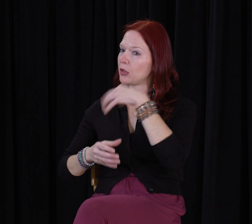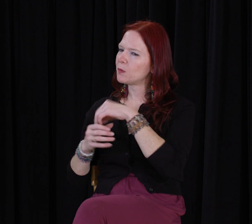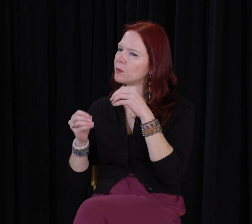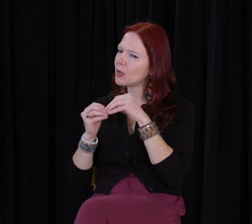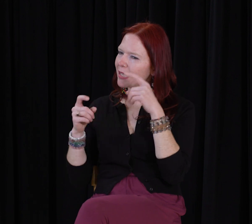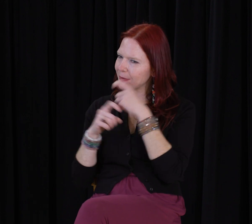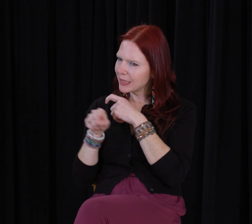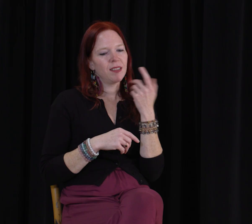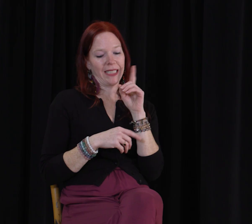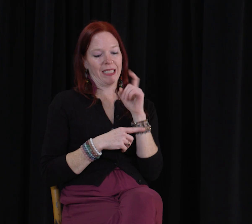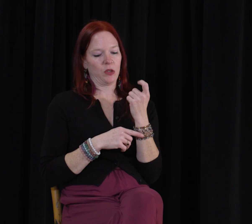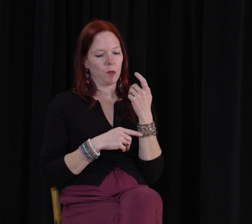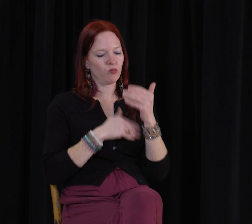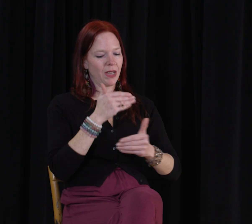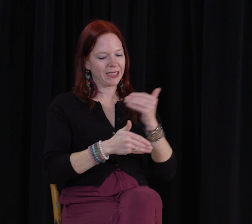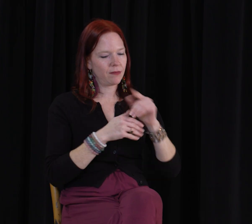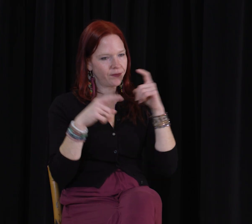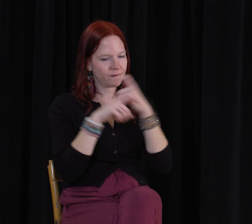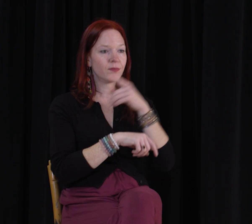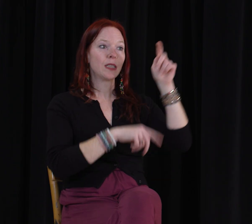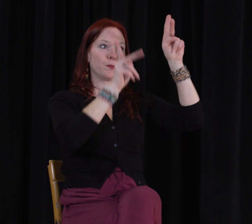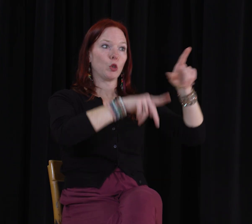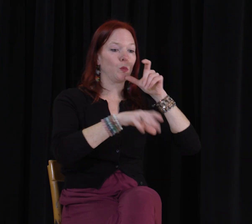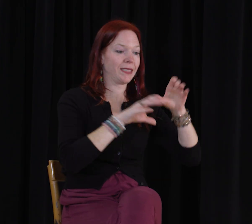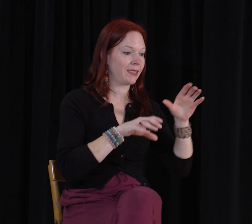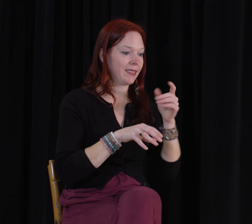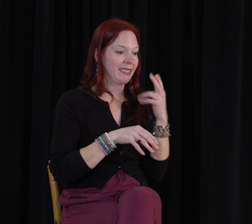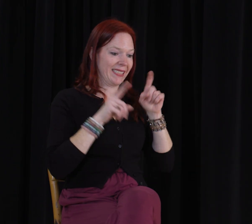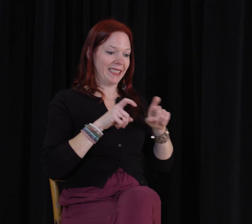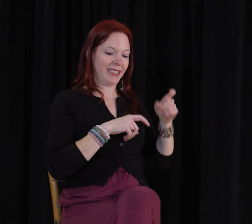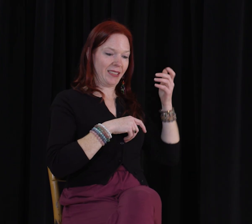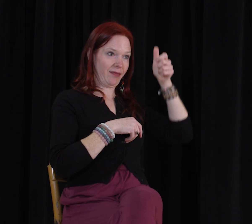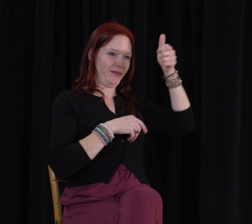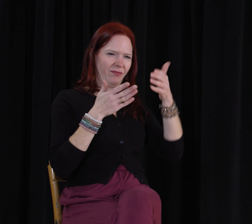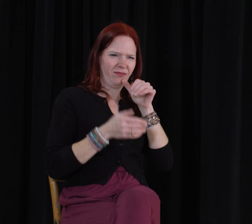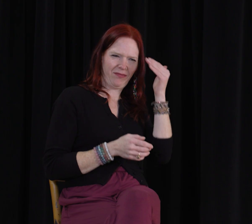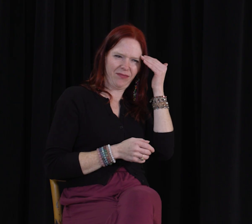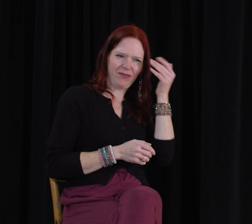but autism was more complicated. The diagnosis process in general can be complicated. The person testing you might not